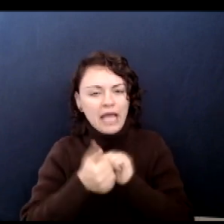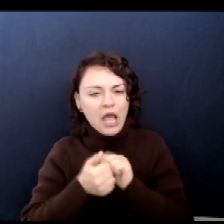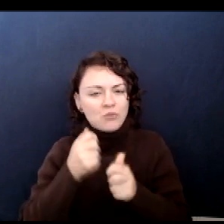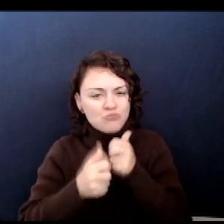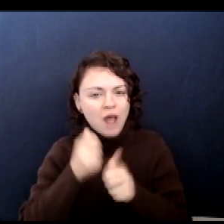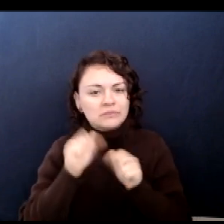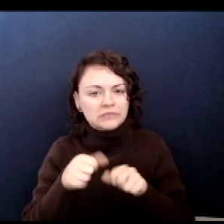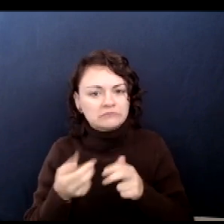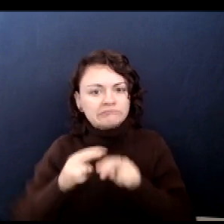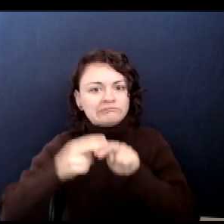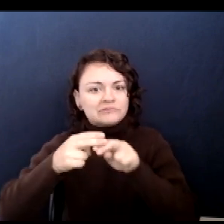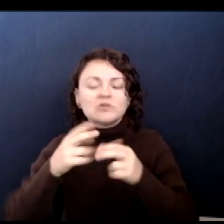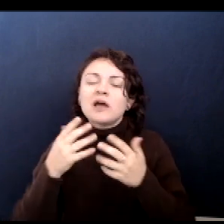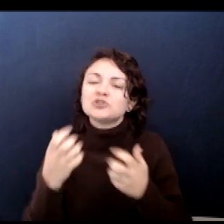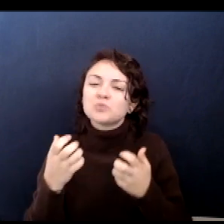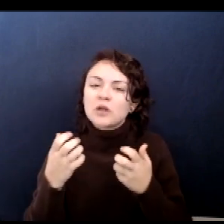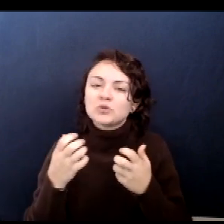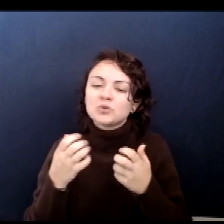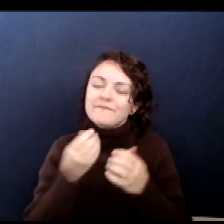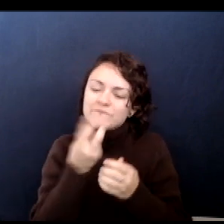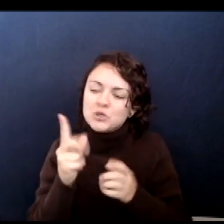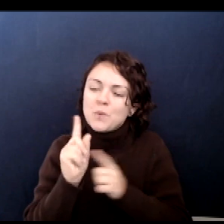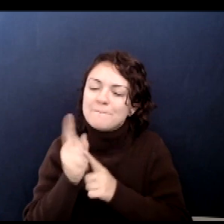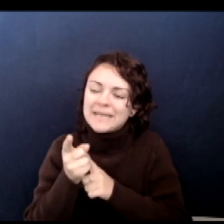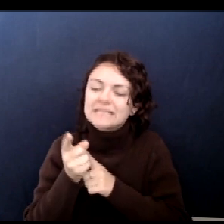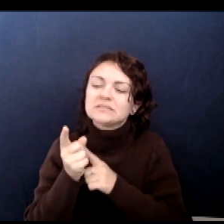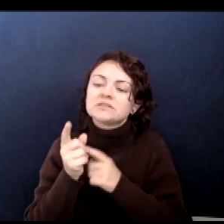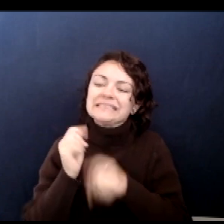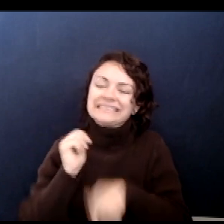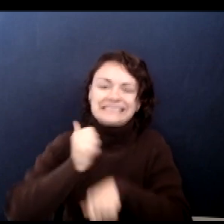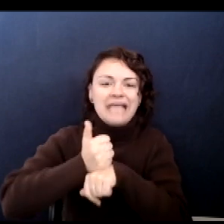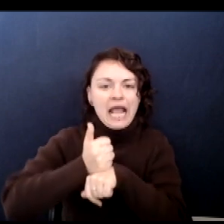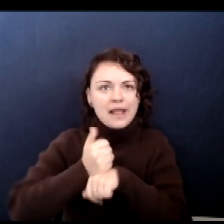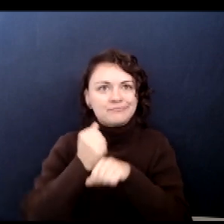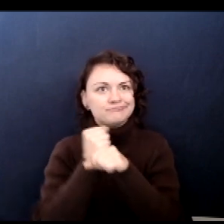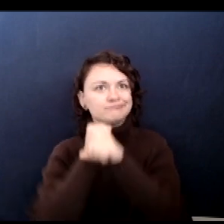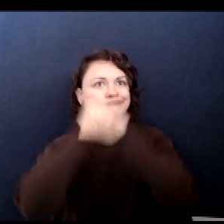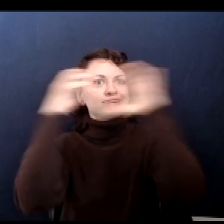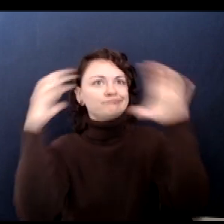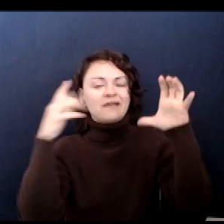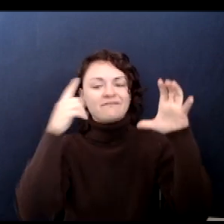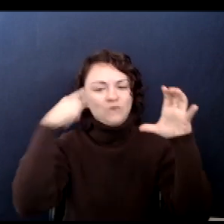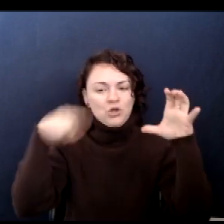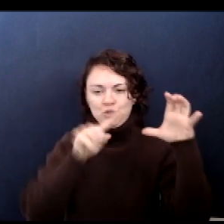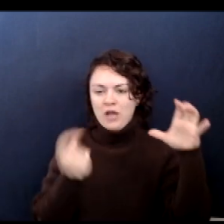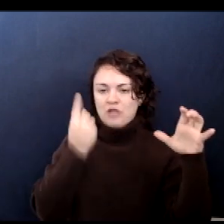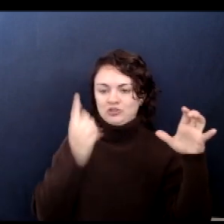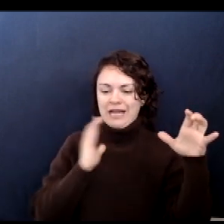setting this up so you can understand our thinking process. The outermost ring is prevalence.